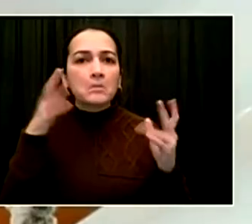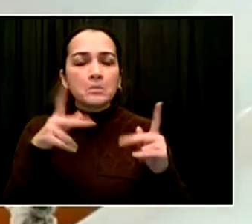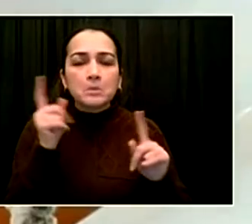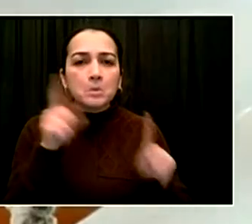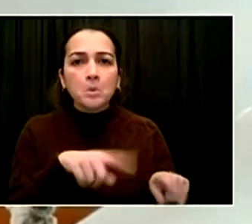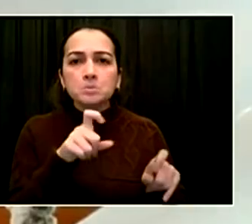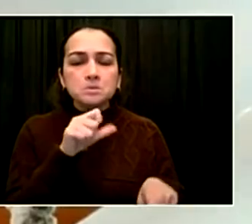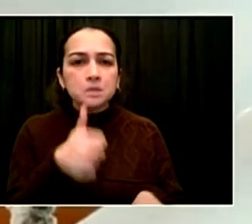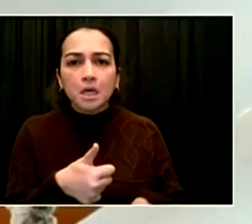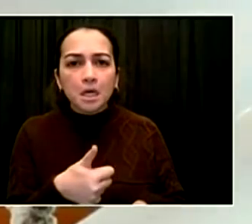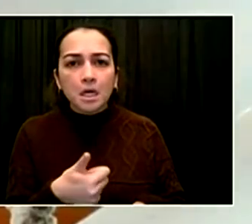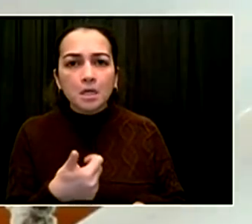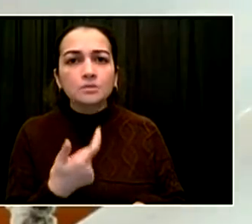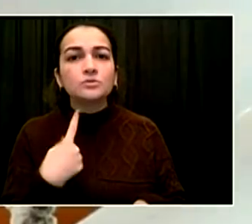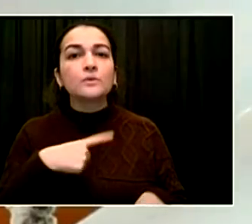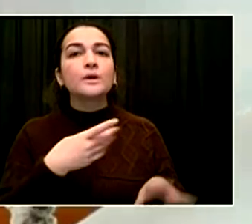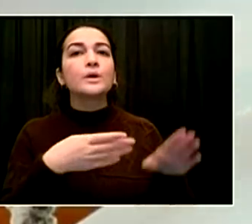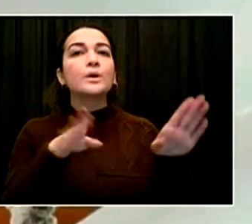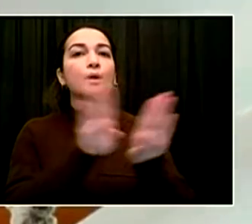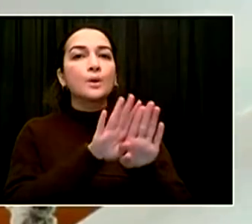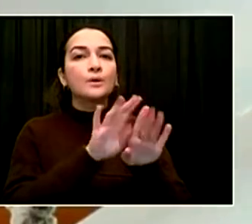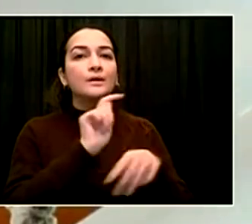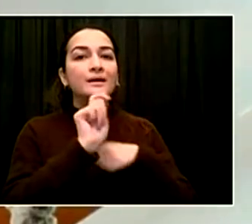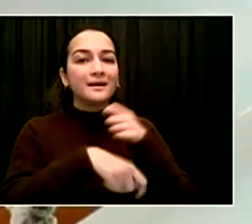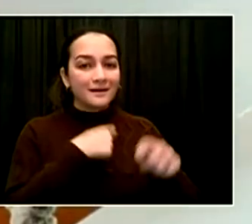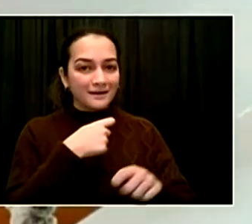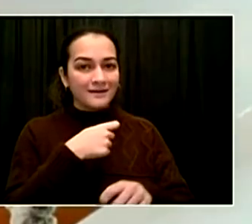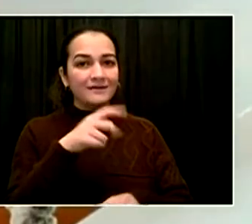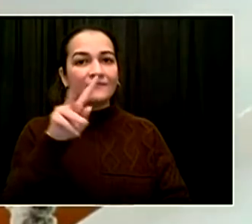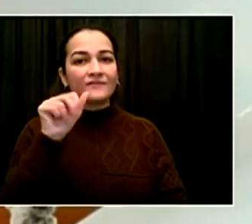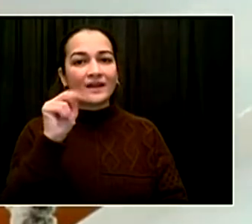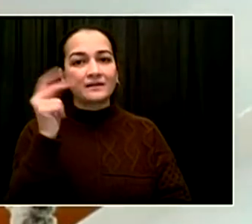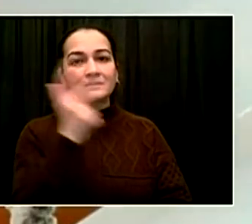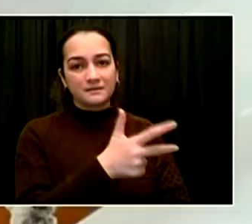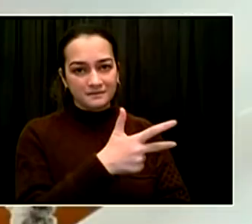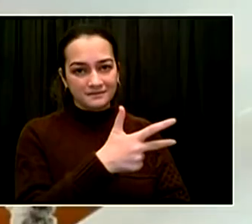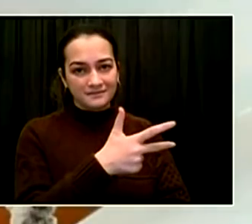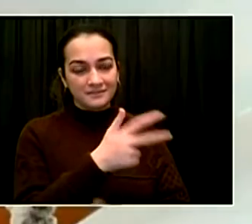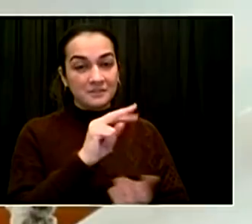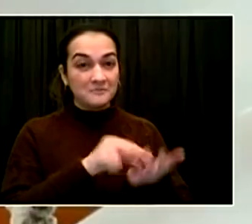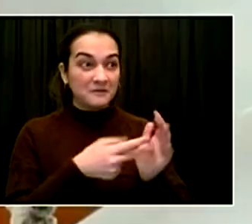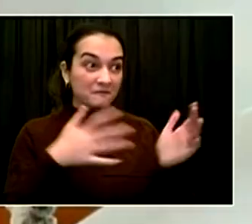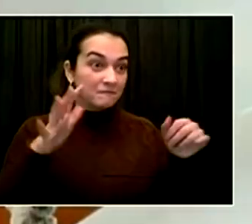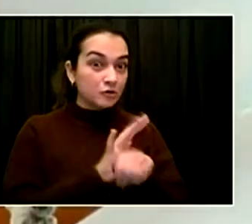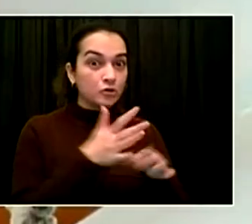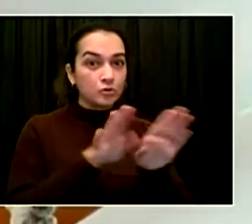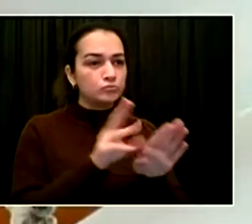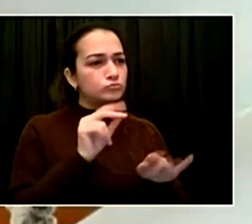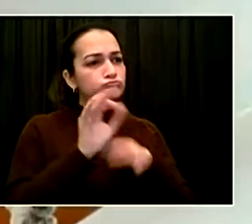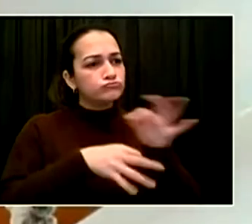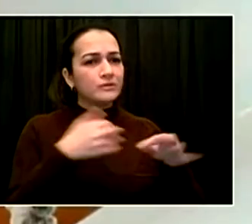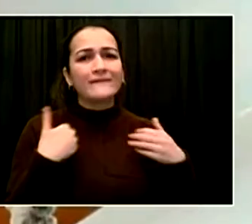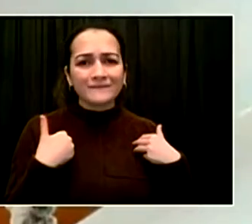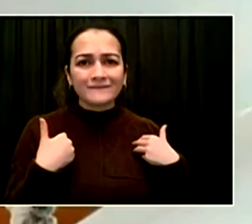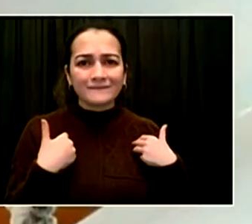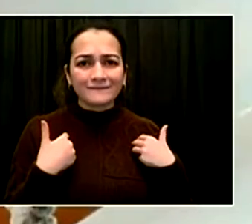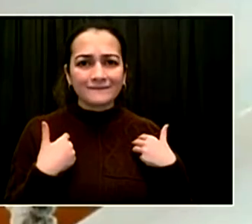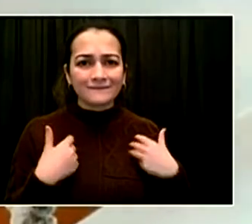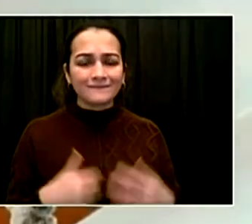VACCINE SITES AS LONG AS PEOPLE WANT TO GET COMING.